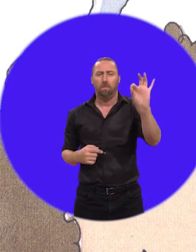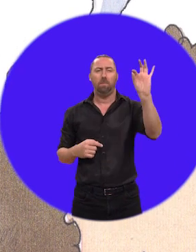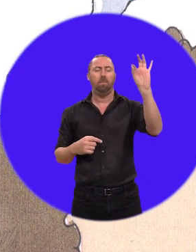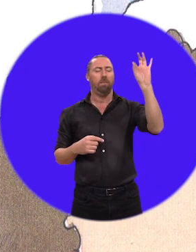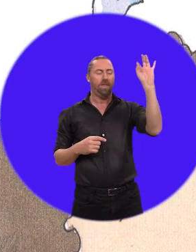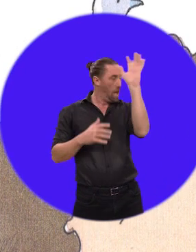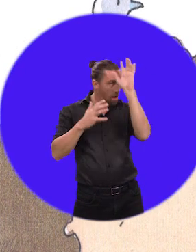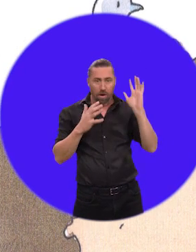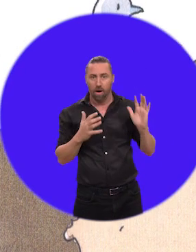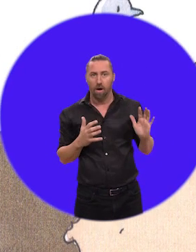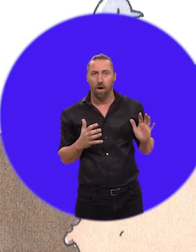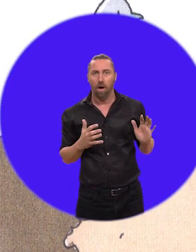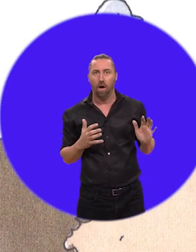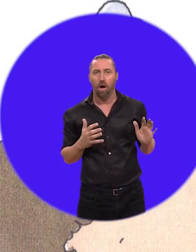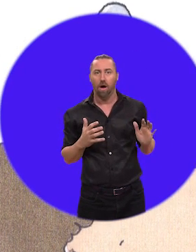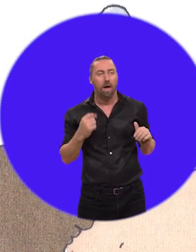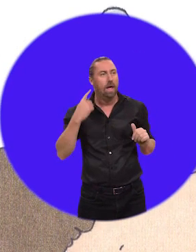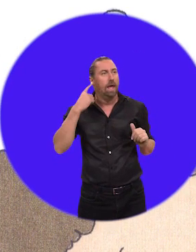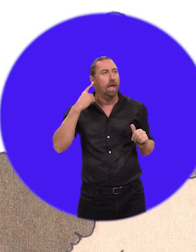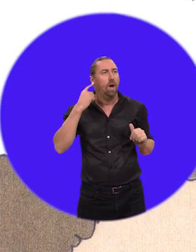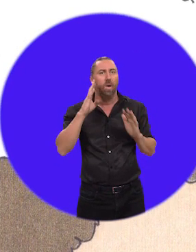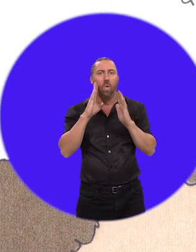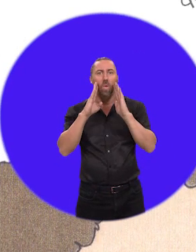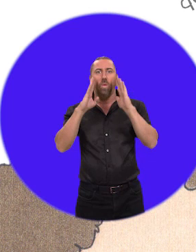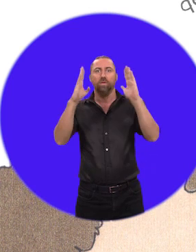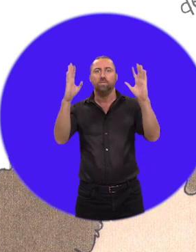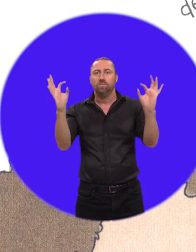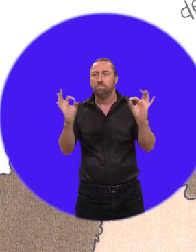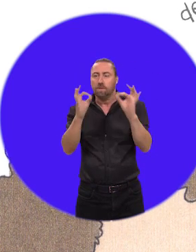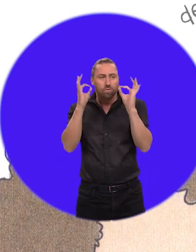And then, at last, the most marvelous sound of all,